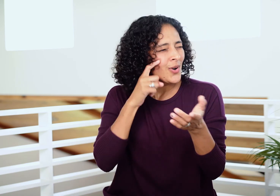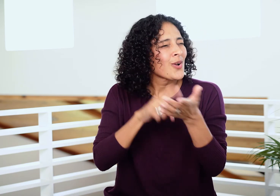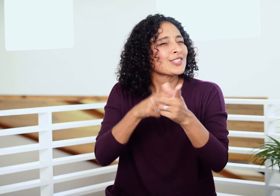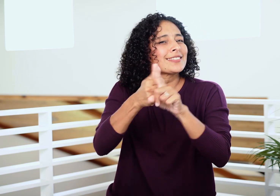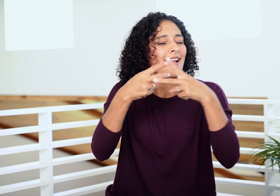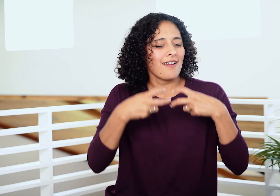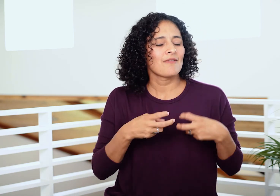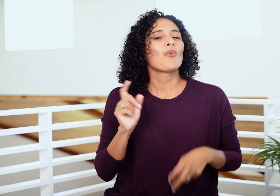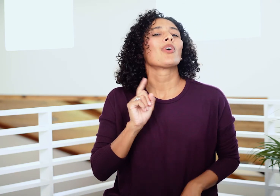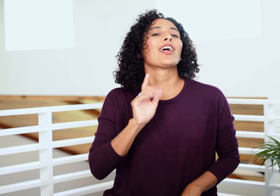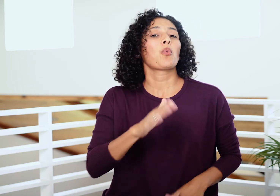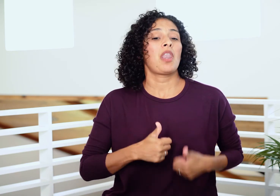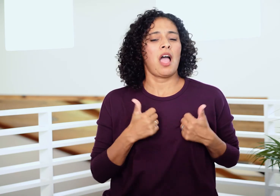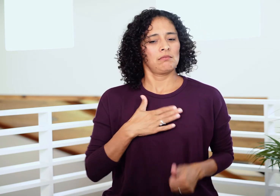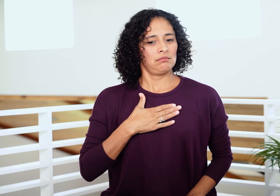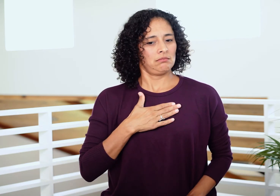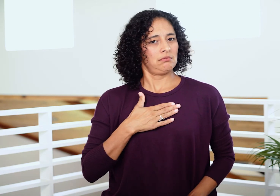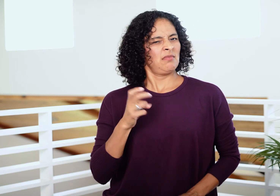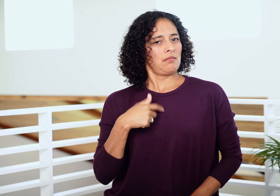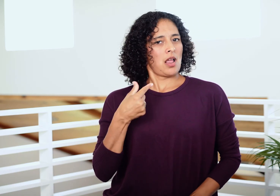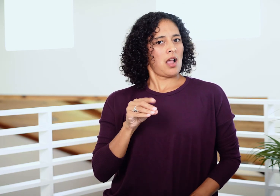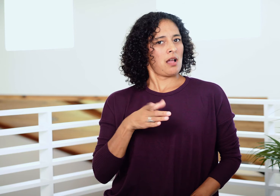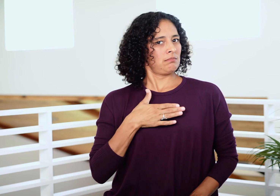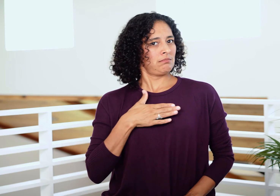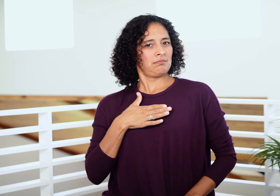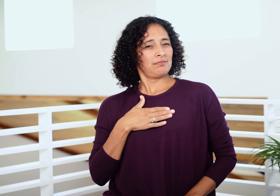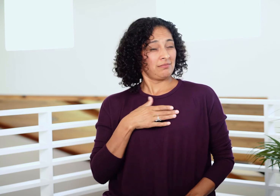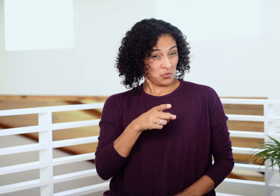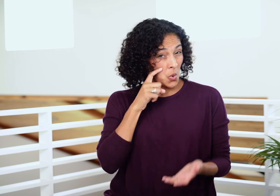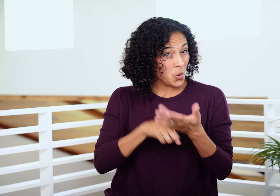Where do you want to be the god of your own life?